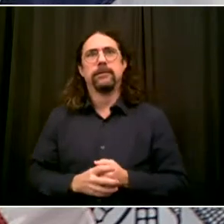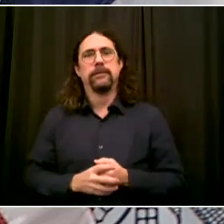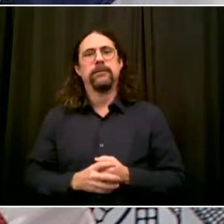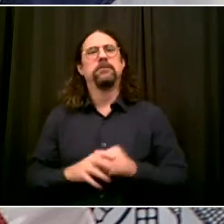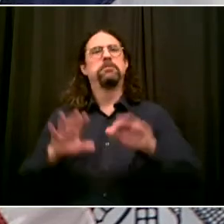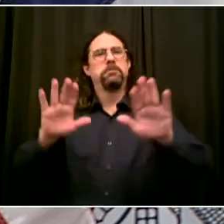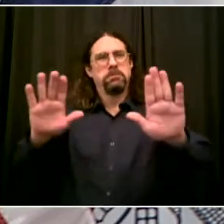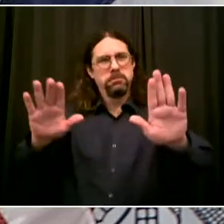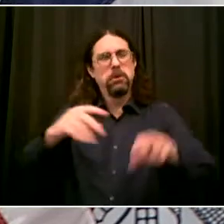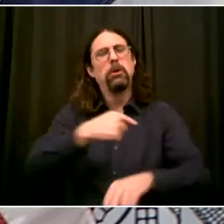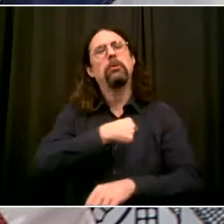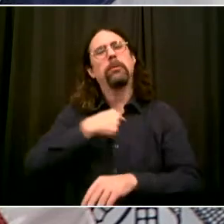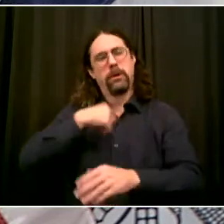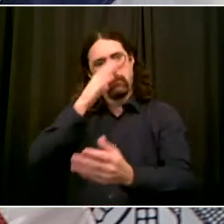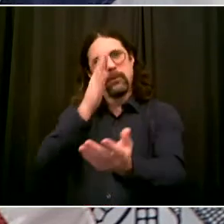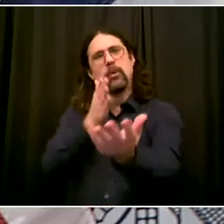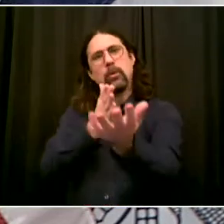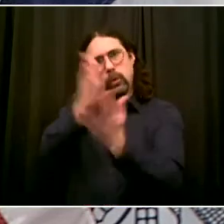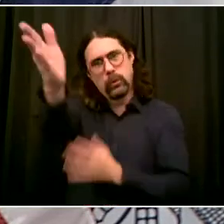I KEEP SAYING IT IS A PERFECT